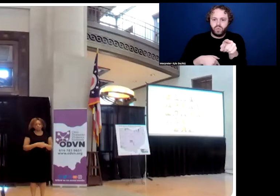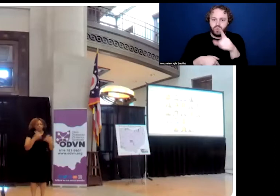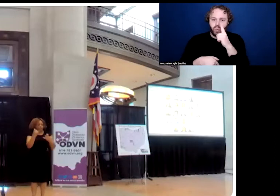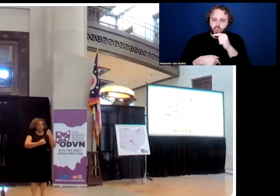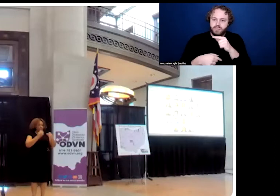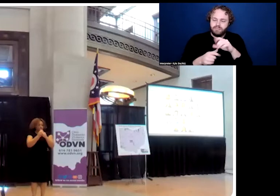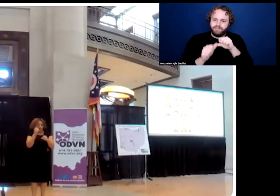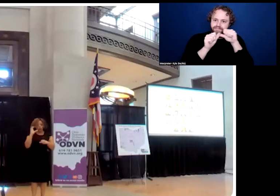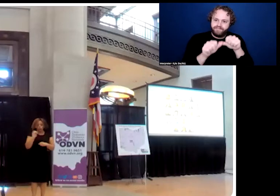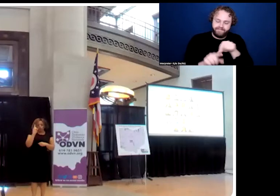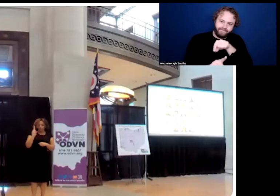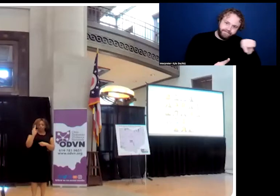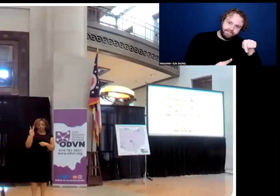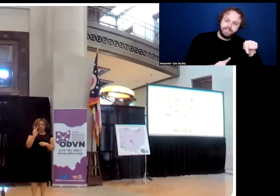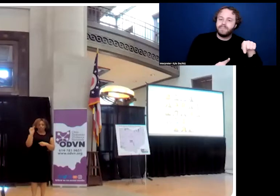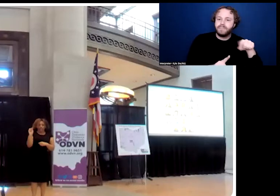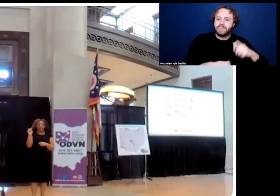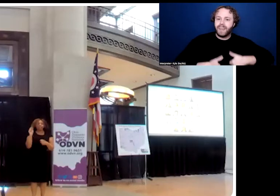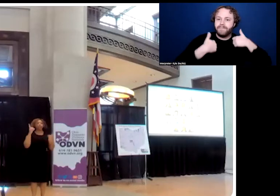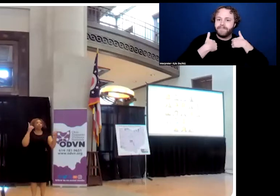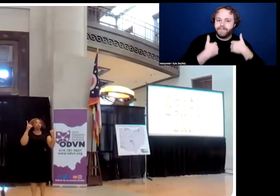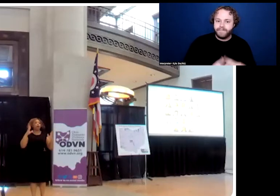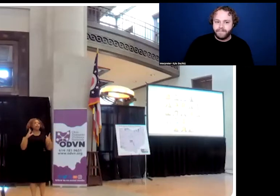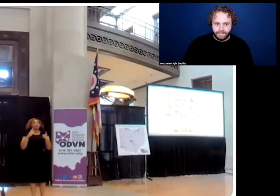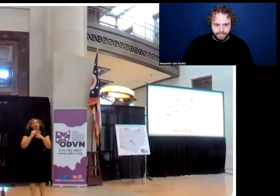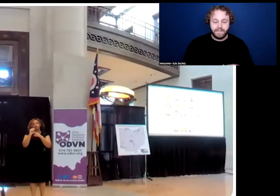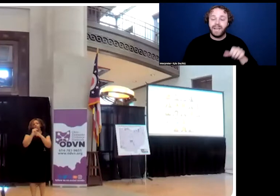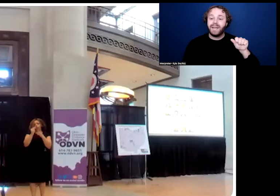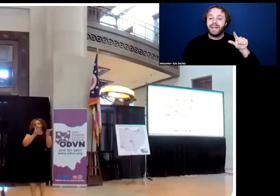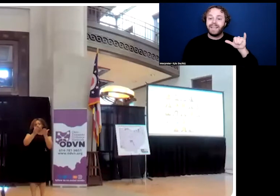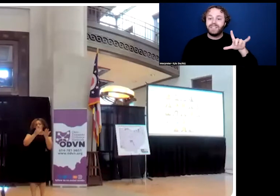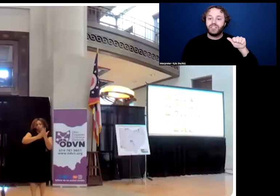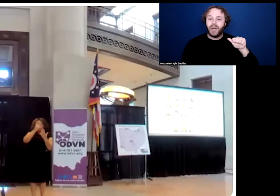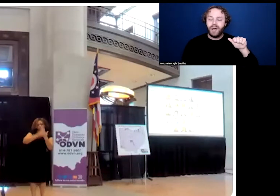ODVN in Director of Training and Programs Services Alicia Williamson had a great idea: